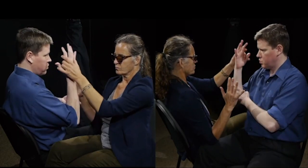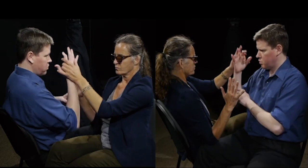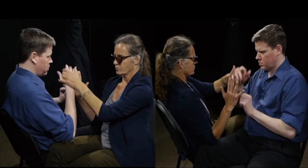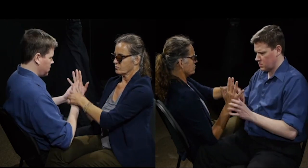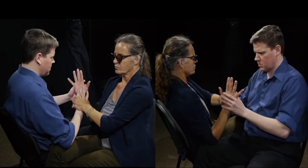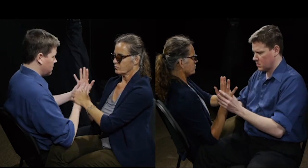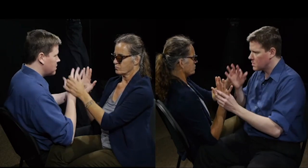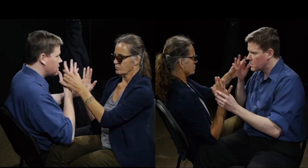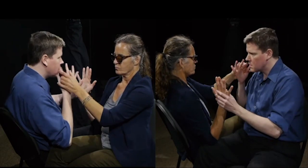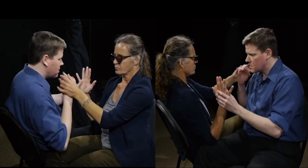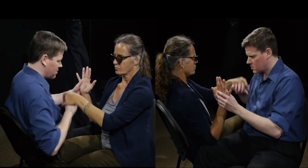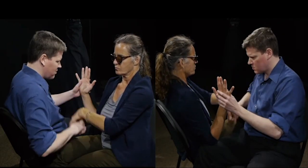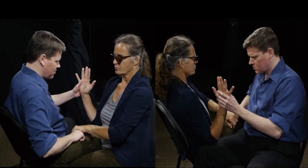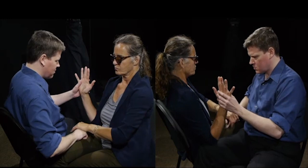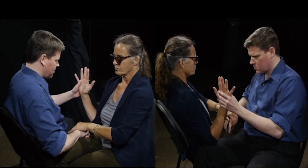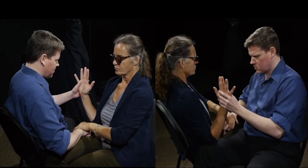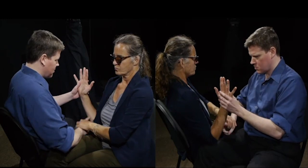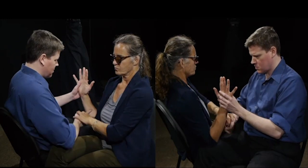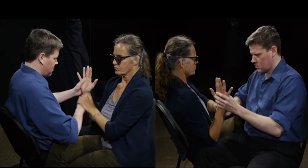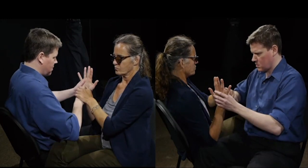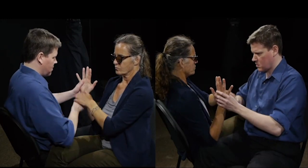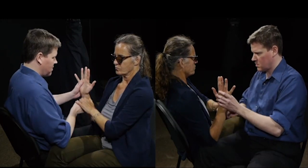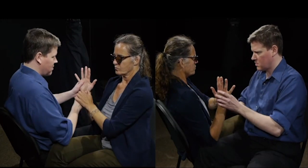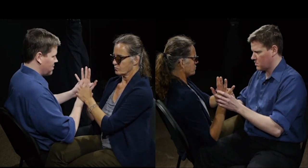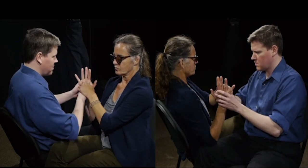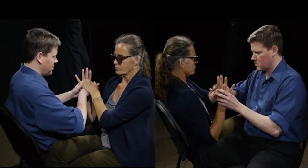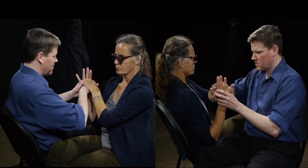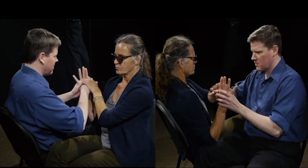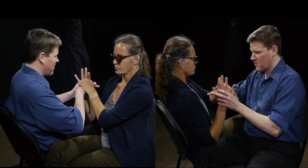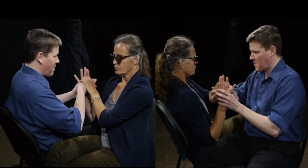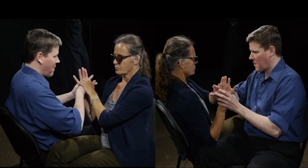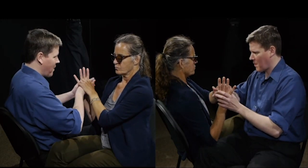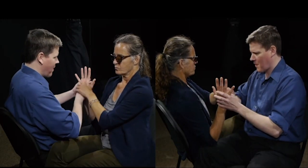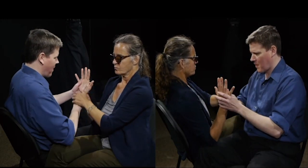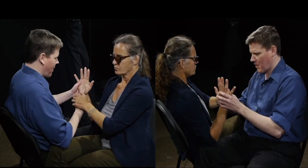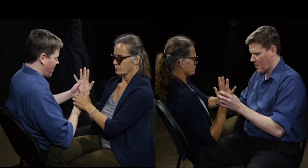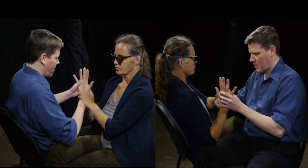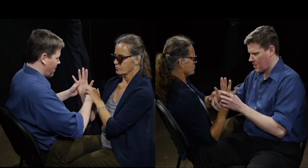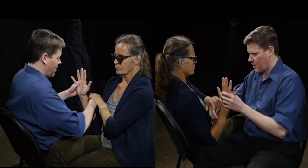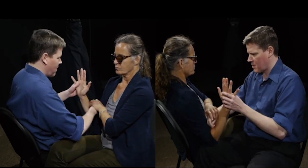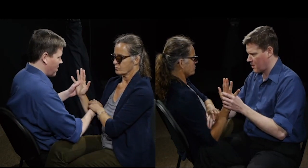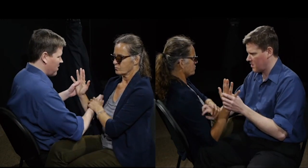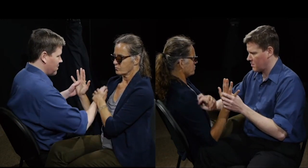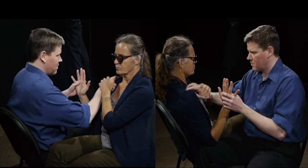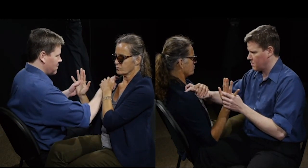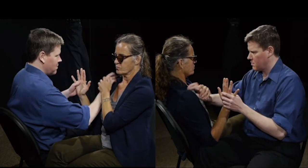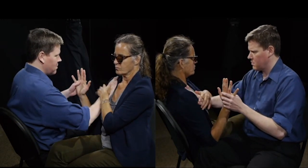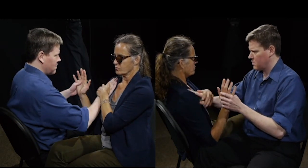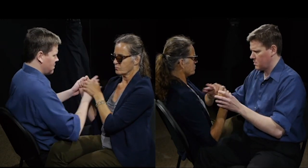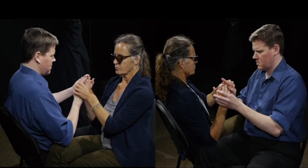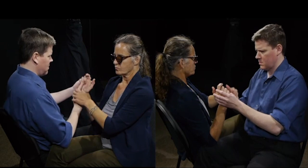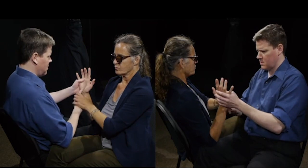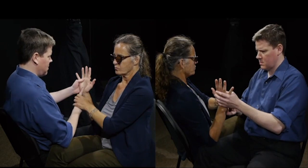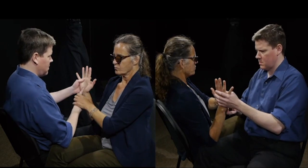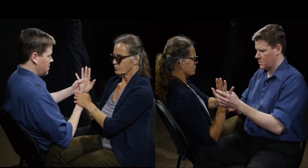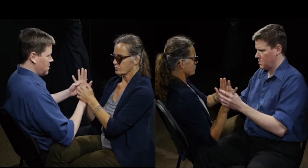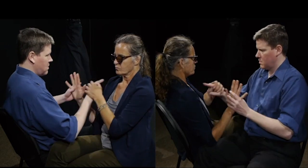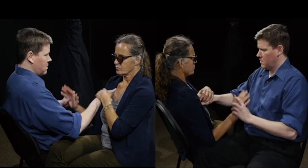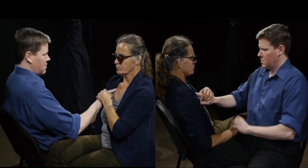something that is supremely important in all languages. I feel your feelings and we are attuned. Another function that the dominant hand of the listener has